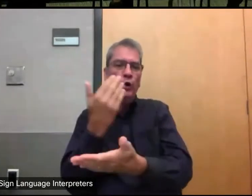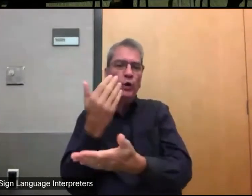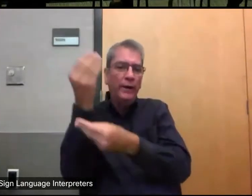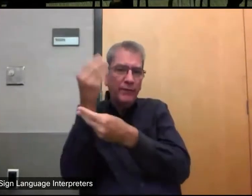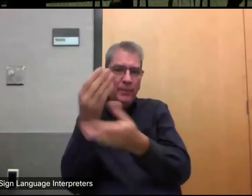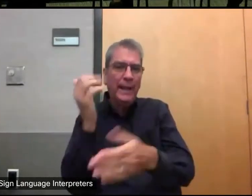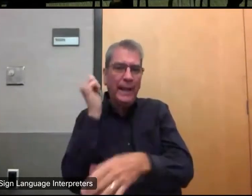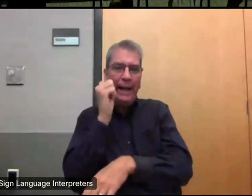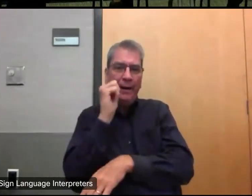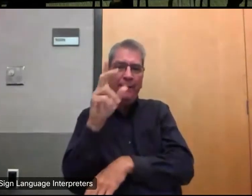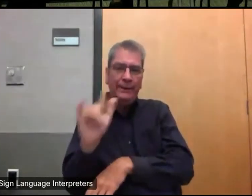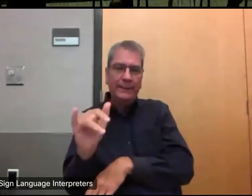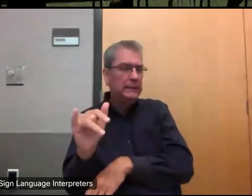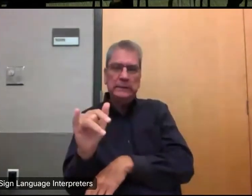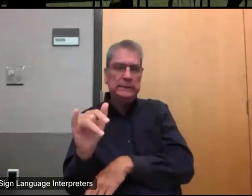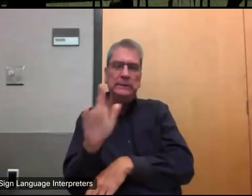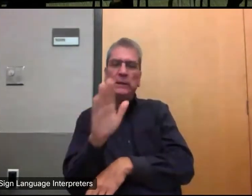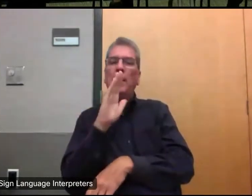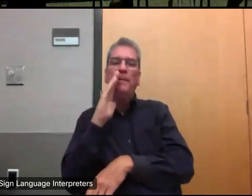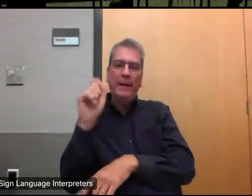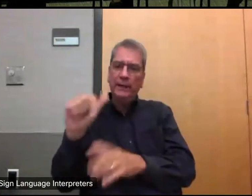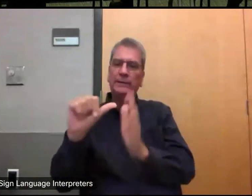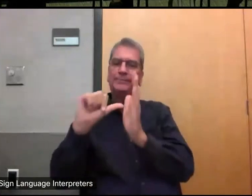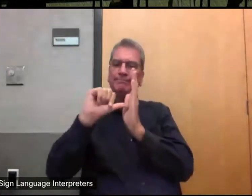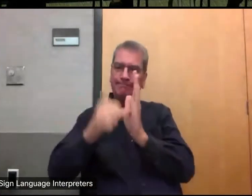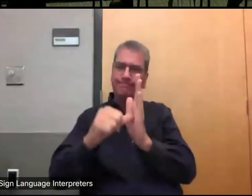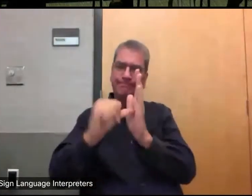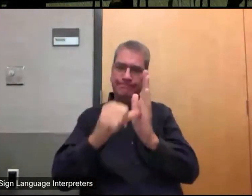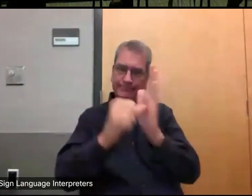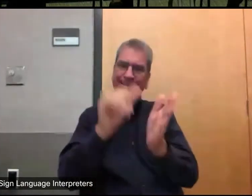stick to those core messages. And if Nothing's changed from yesterday to day.